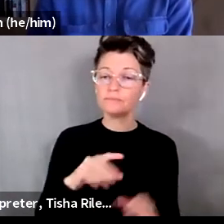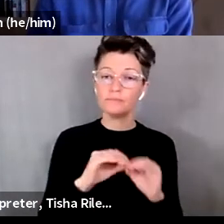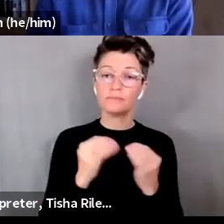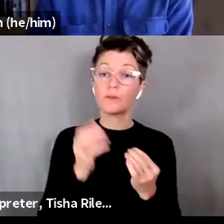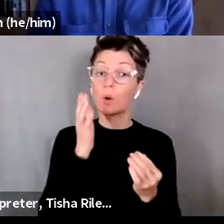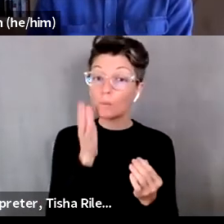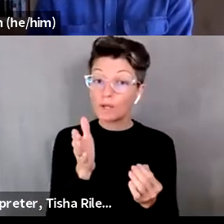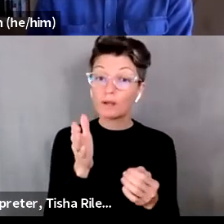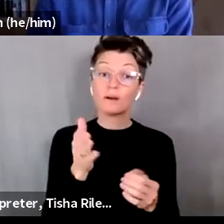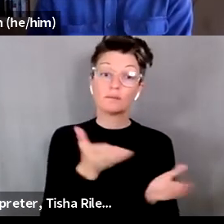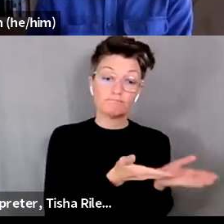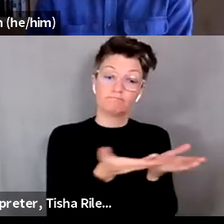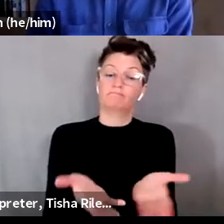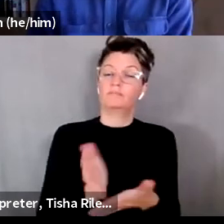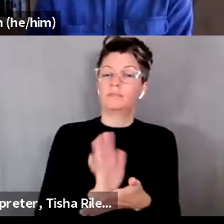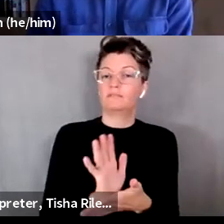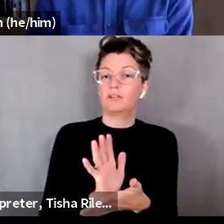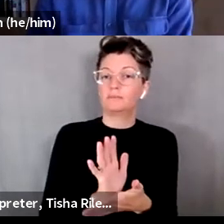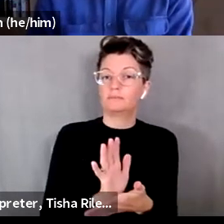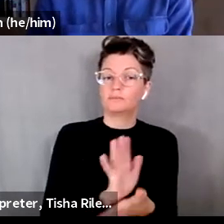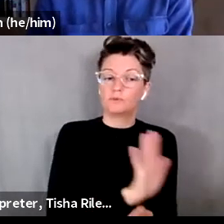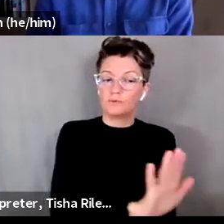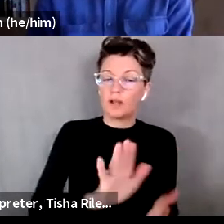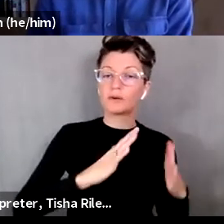and take the film to their communities. Some of them that we already have on board,